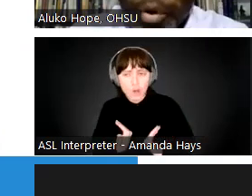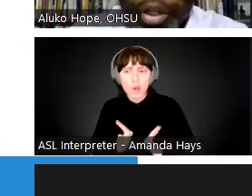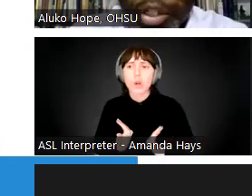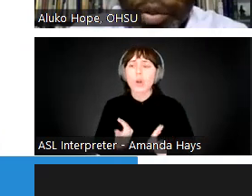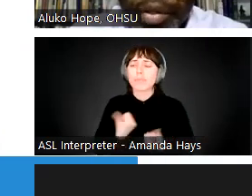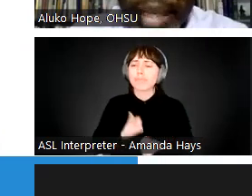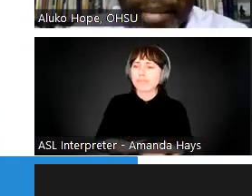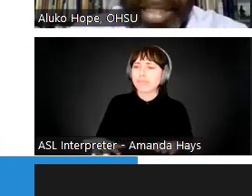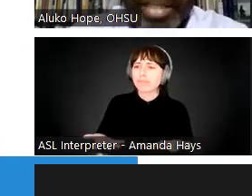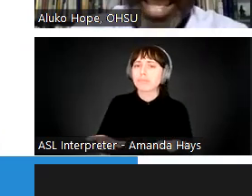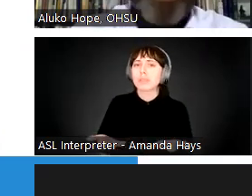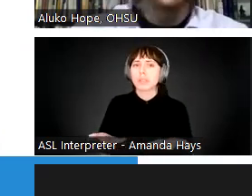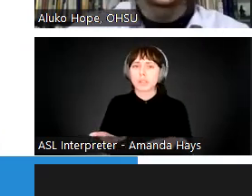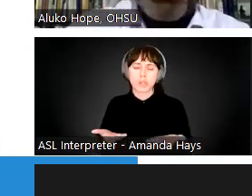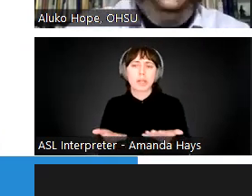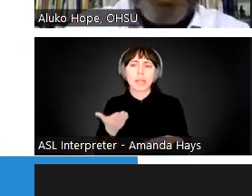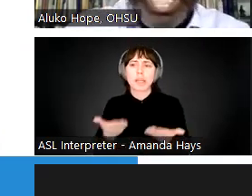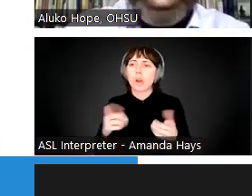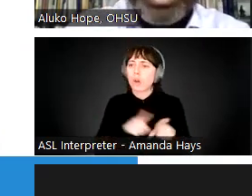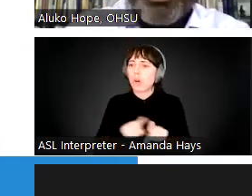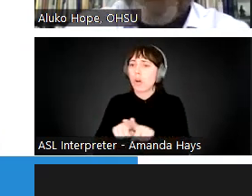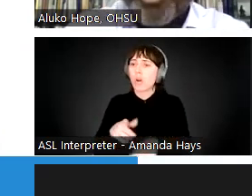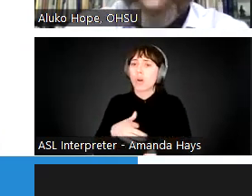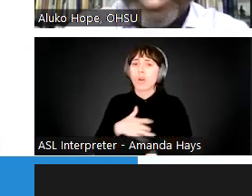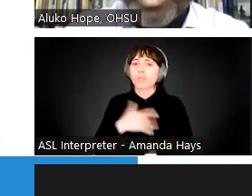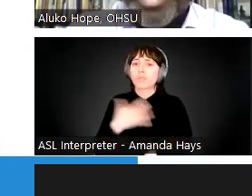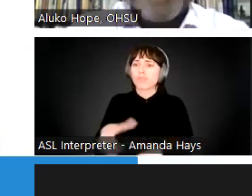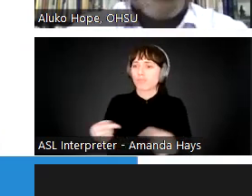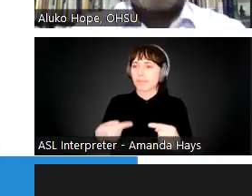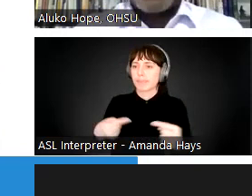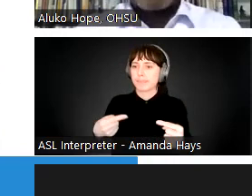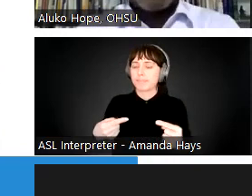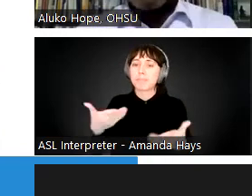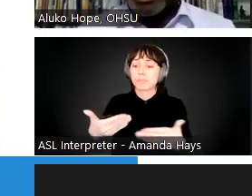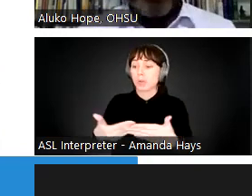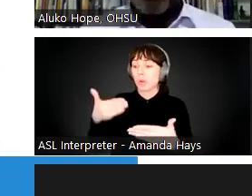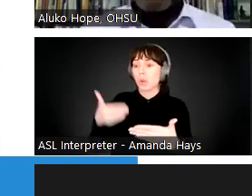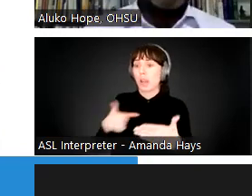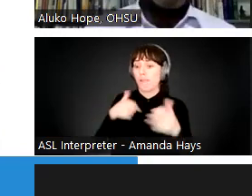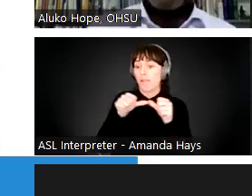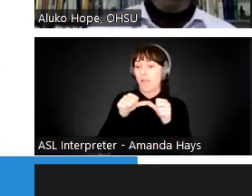of proportion to their exam, meaning they had, might have had a chronic pain syndrome beforehand and now their back